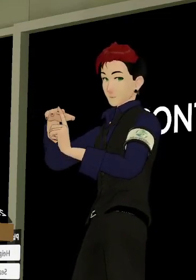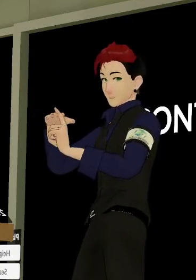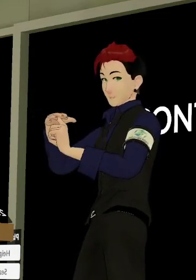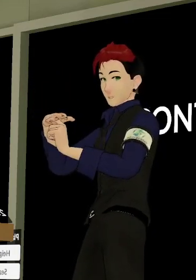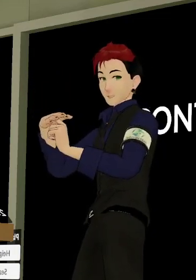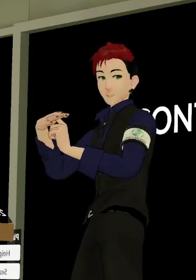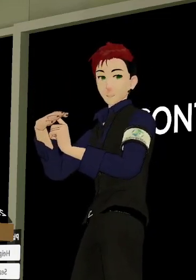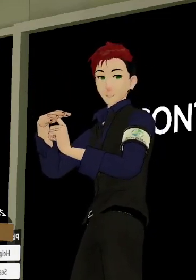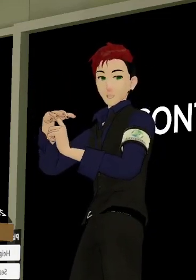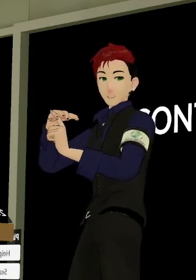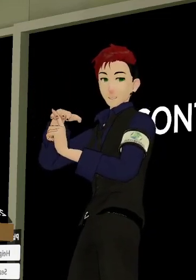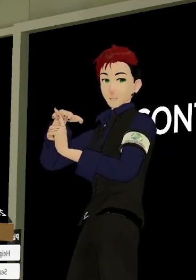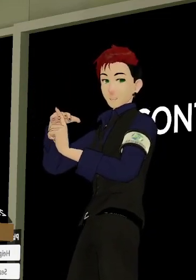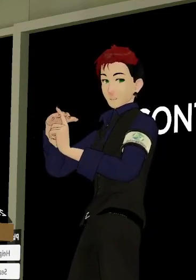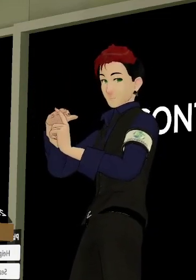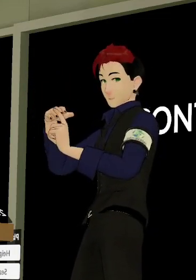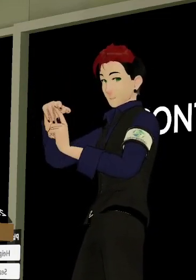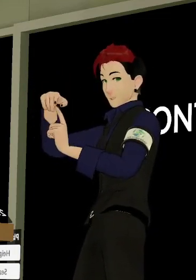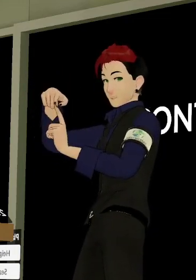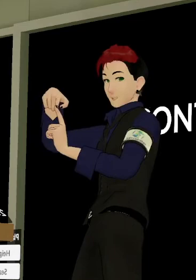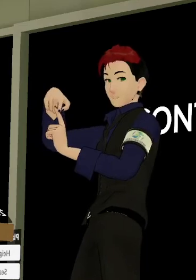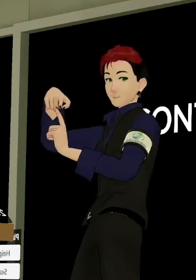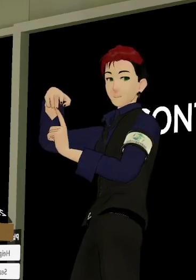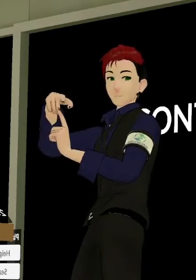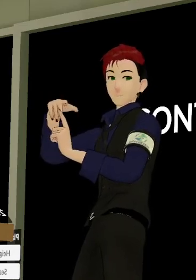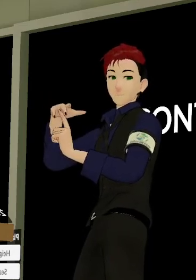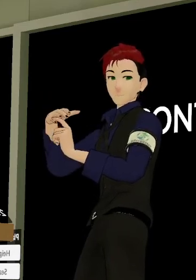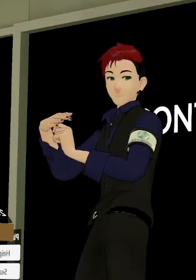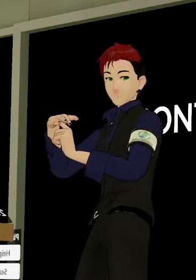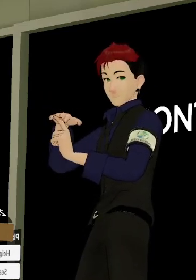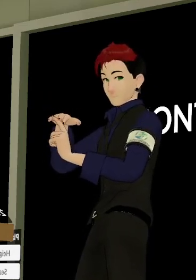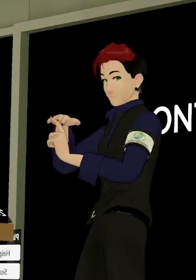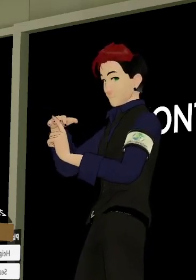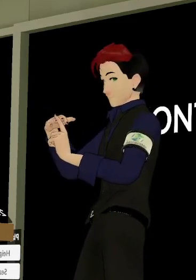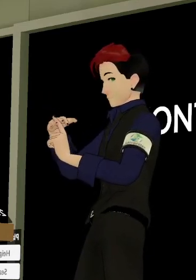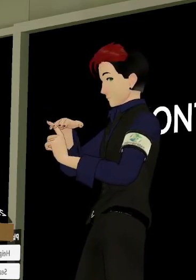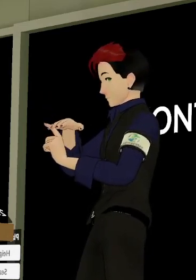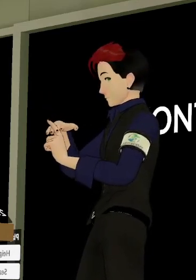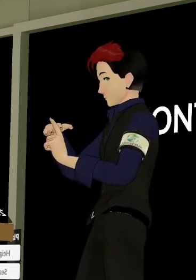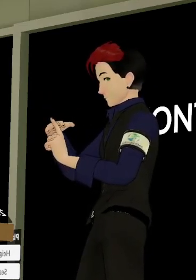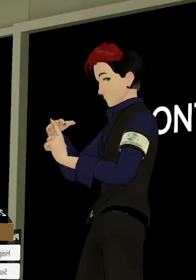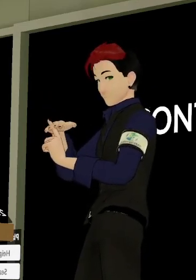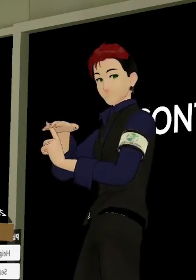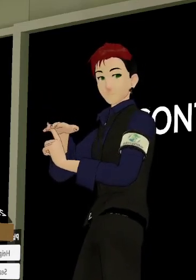person what is the context that this thing is in